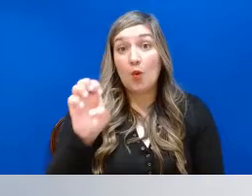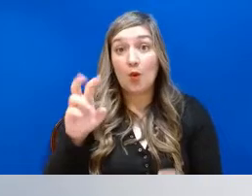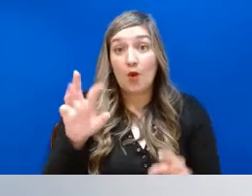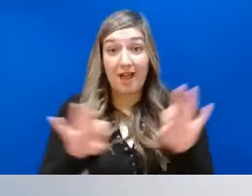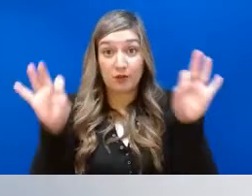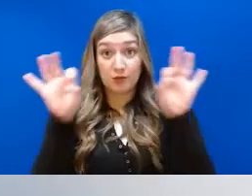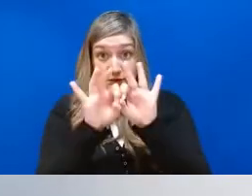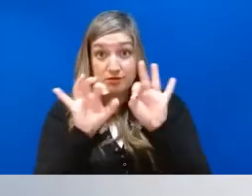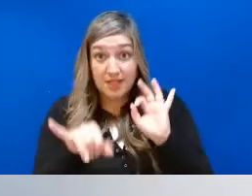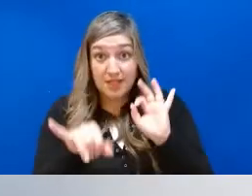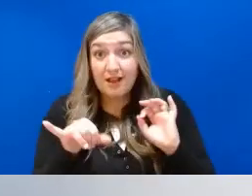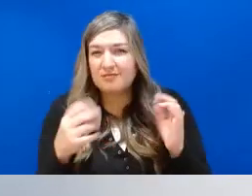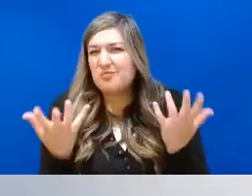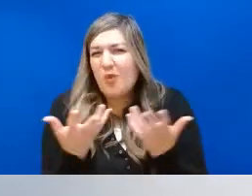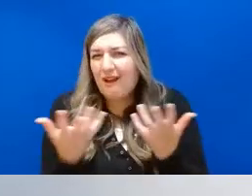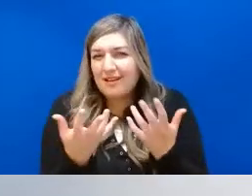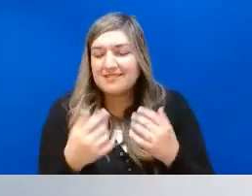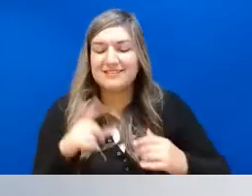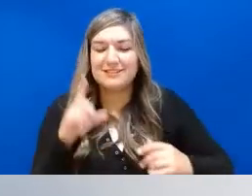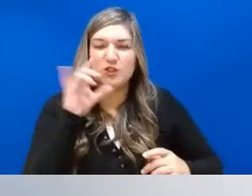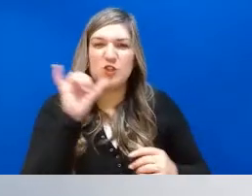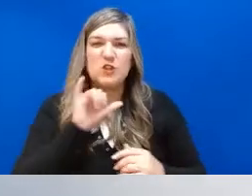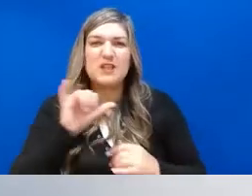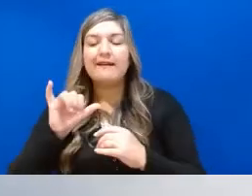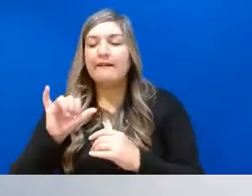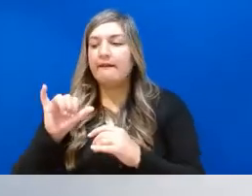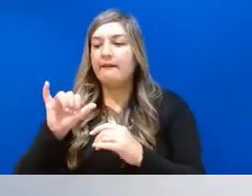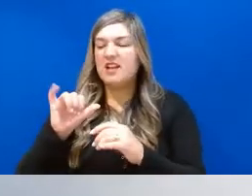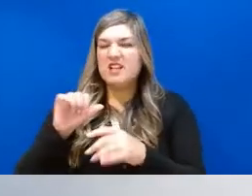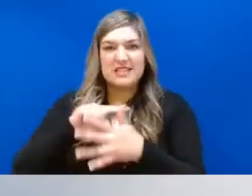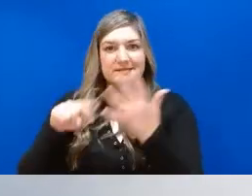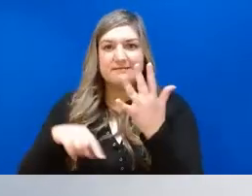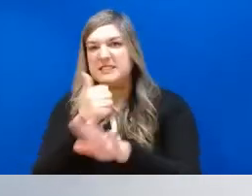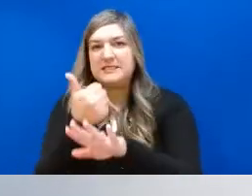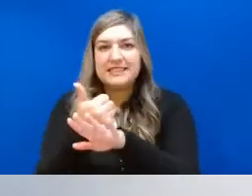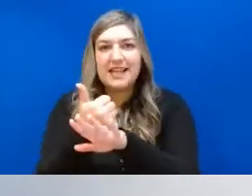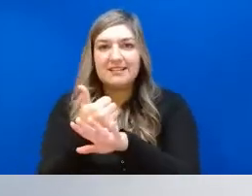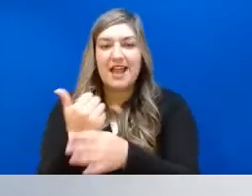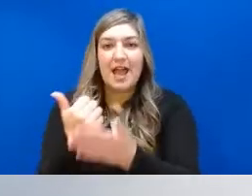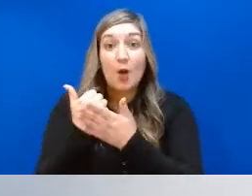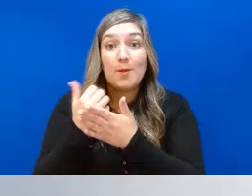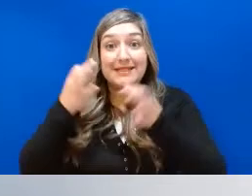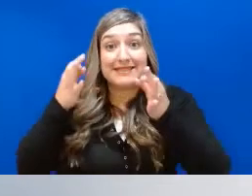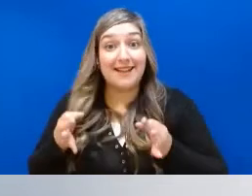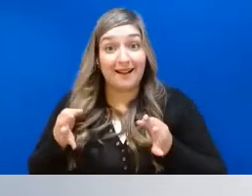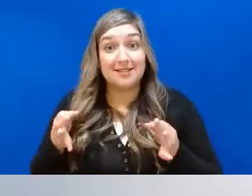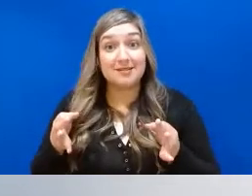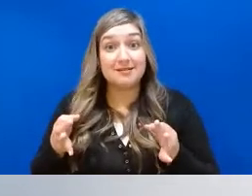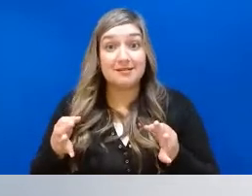that enable us to assess decision making. And as you can see, they permit us to do some things like achieve meaning,